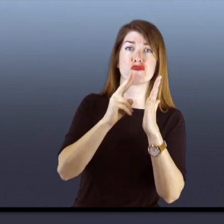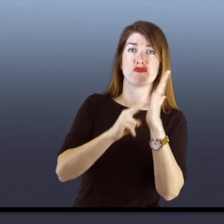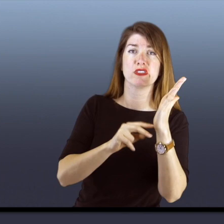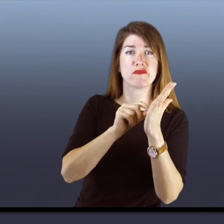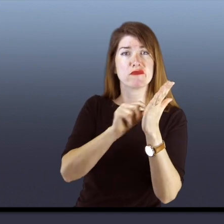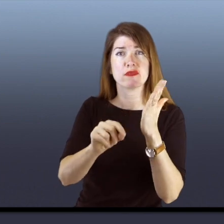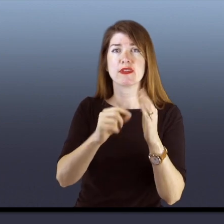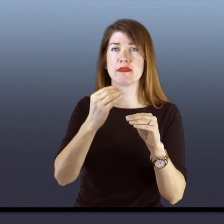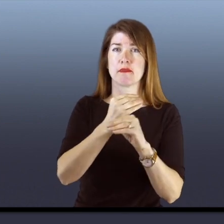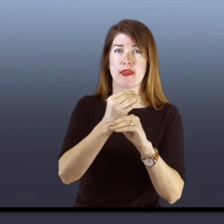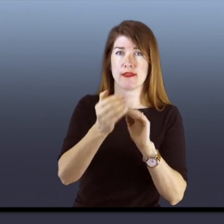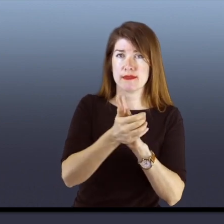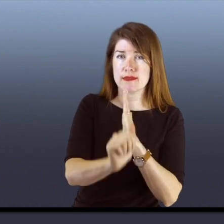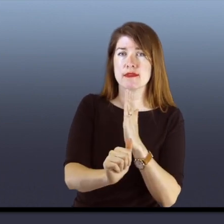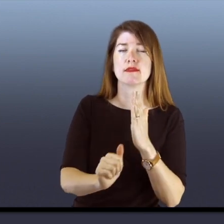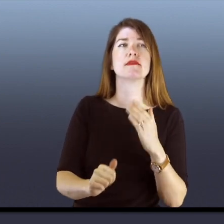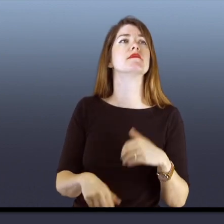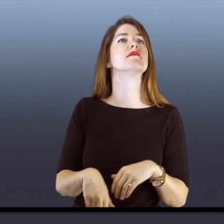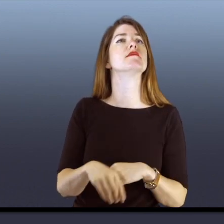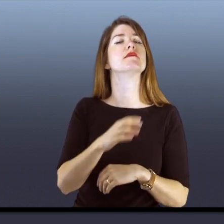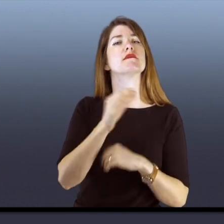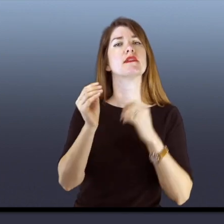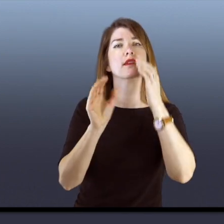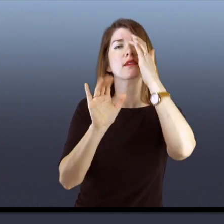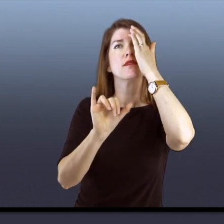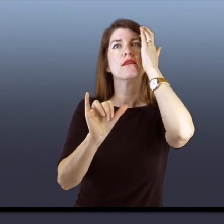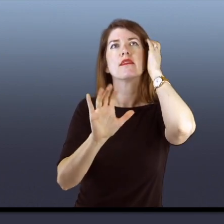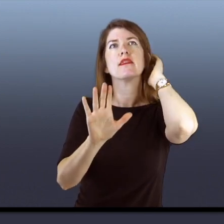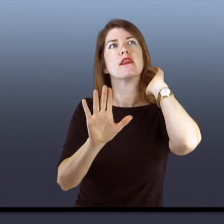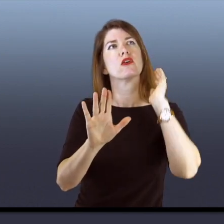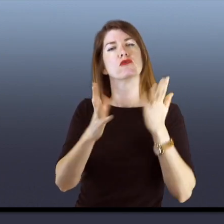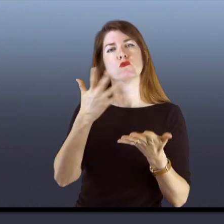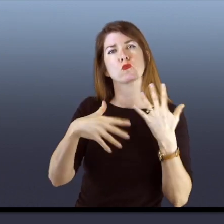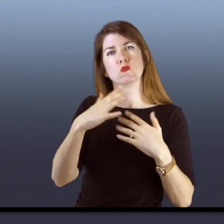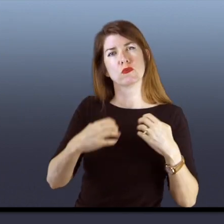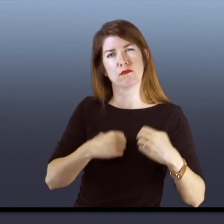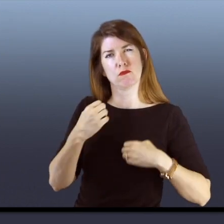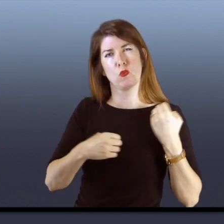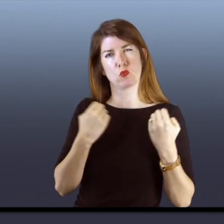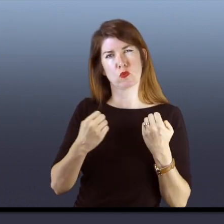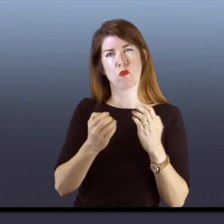and also their social/emotional levels and if they're are any behavioral concerns